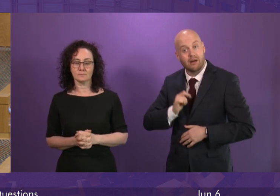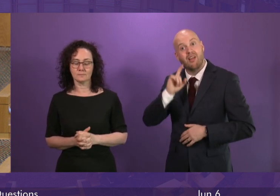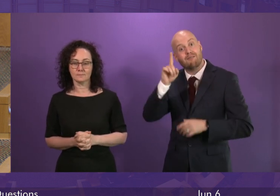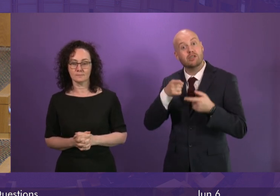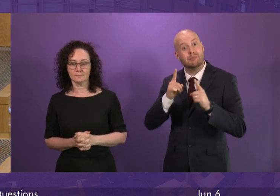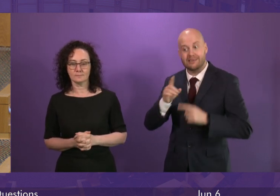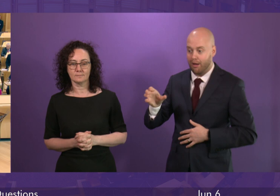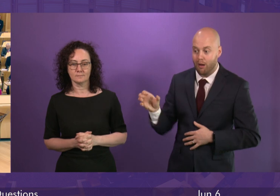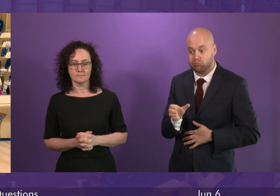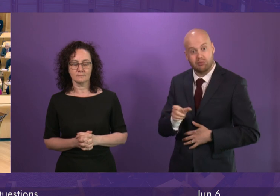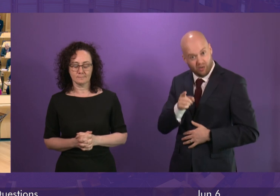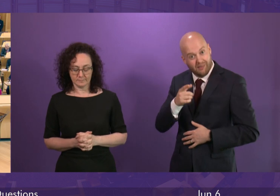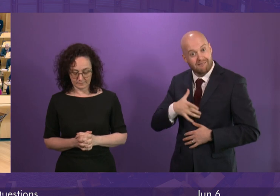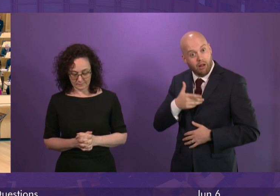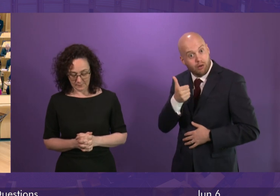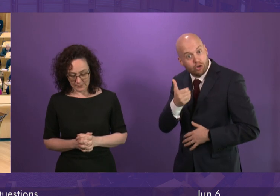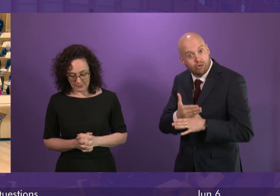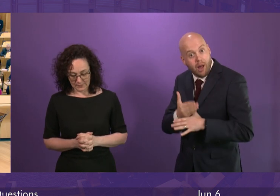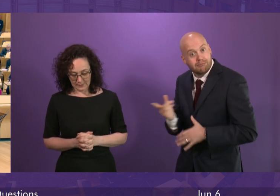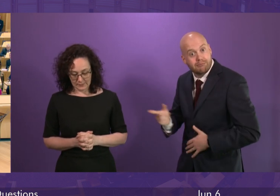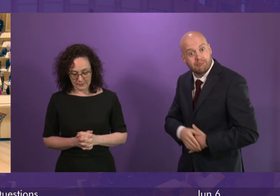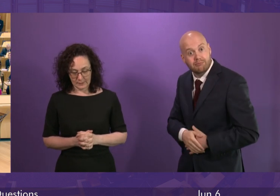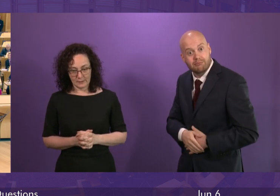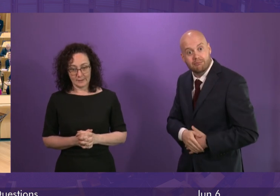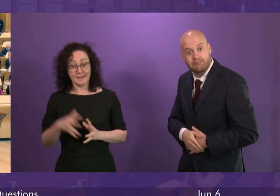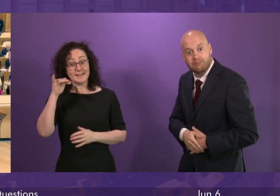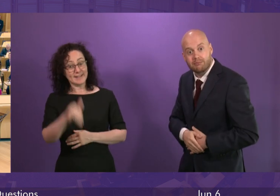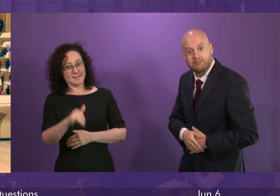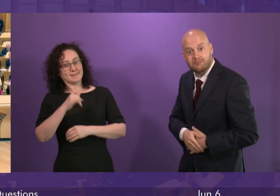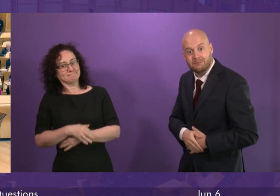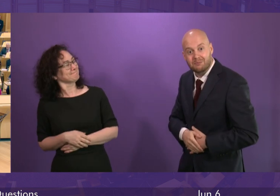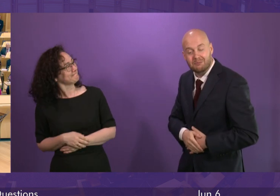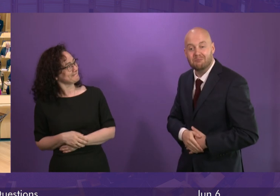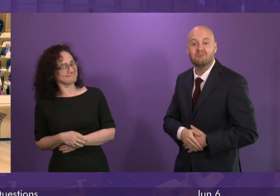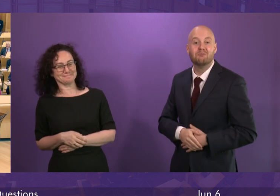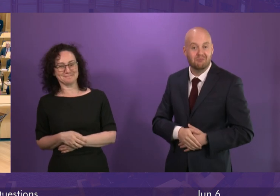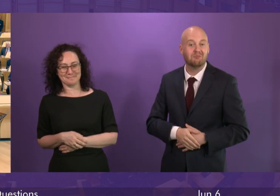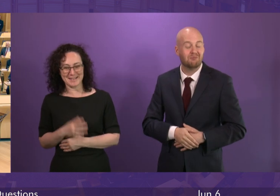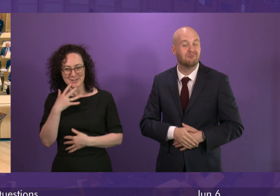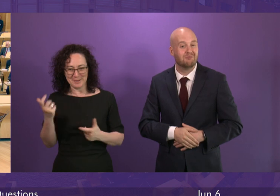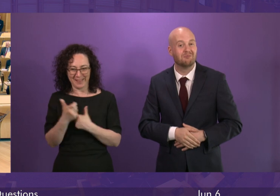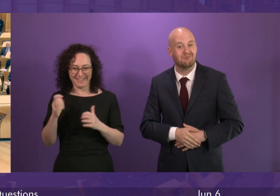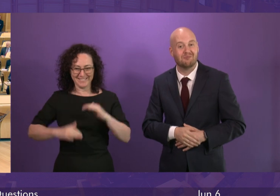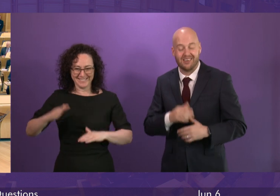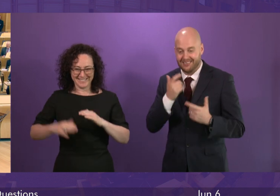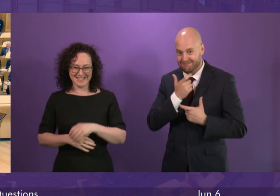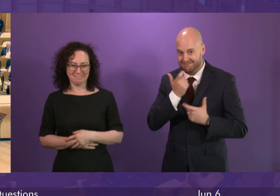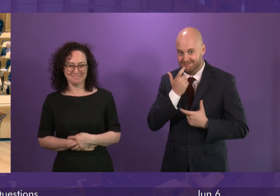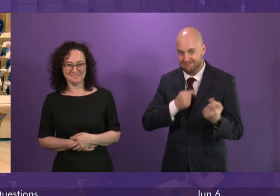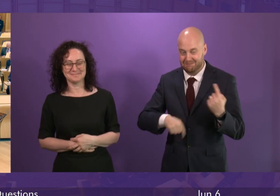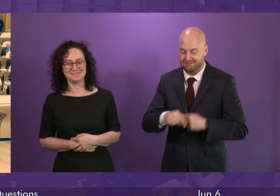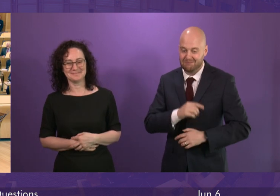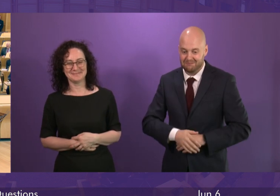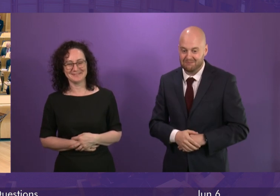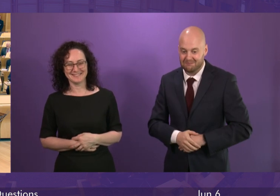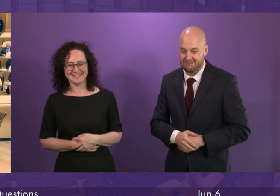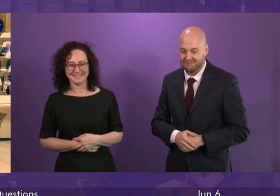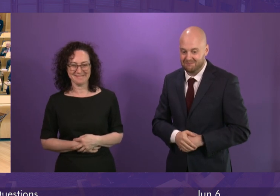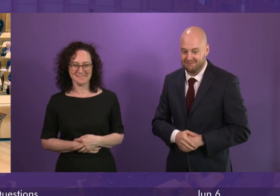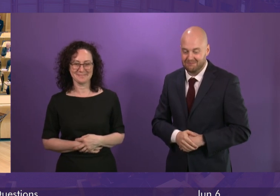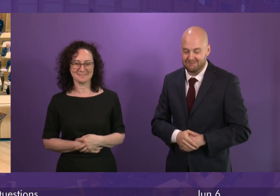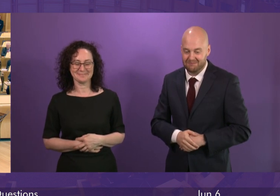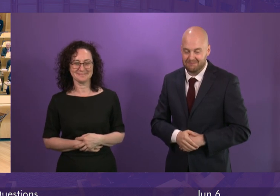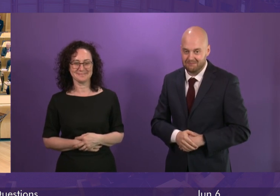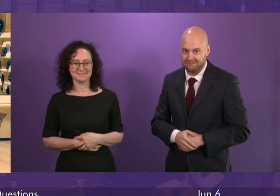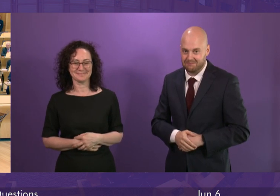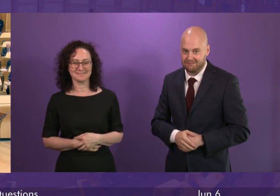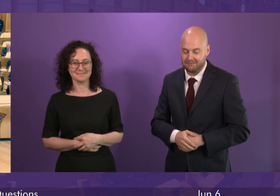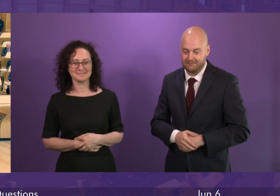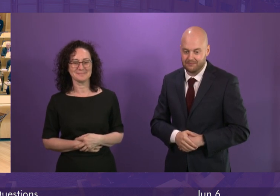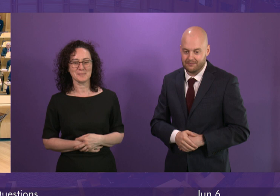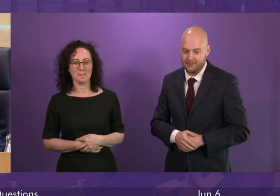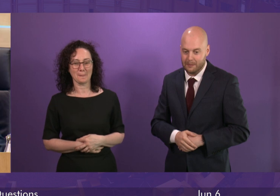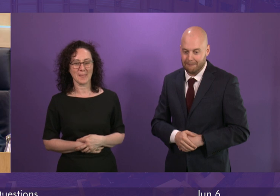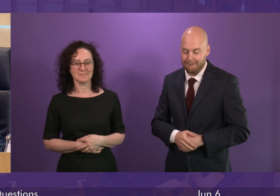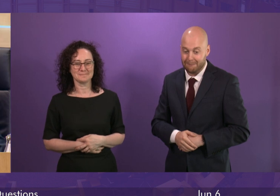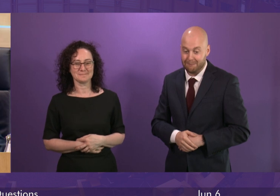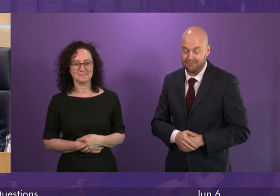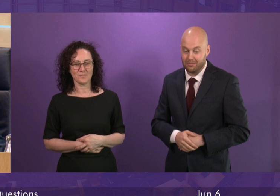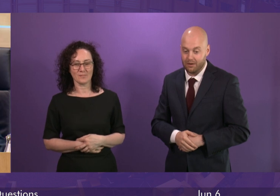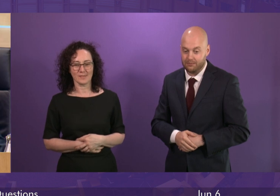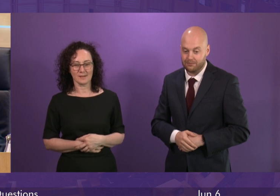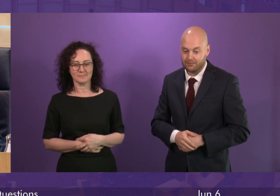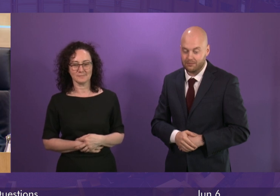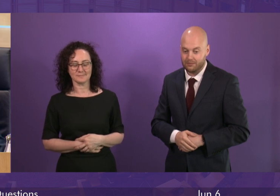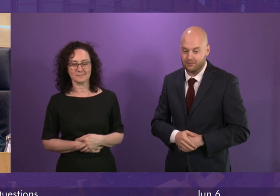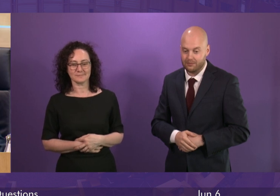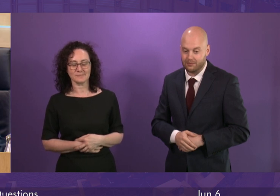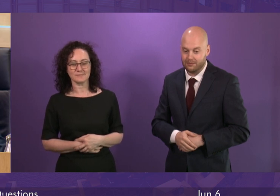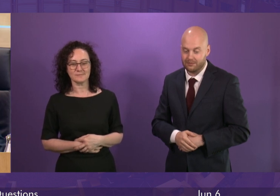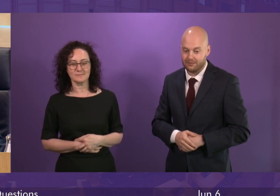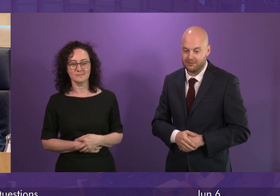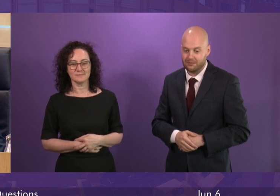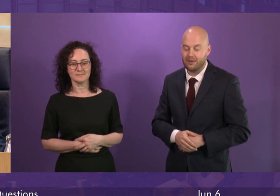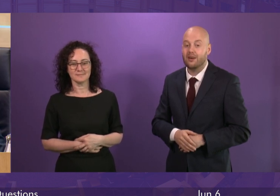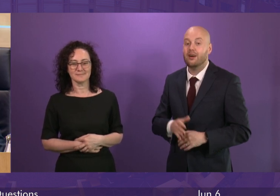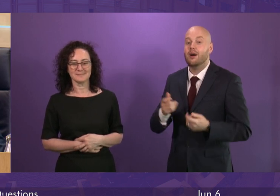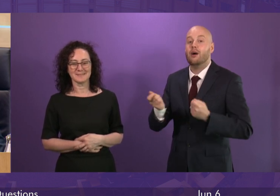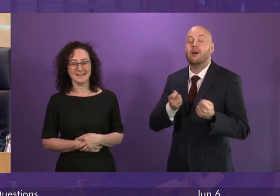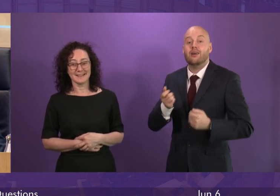job? John Swinney: Yes. The Presiding Officer: Thank you. I was just about to encourage some